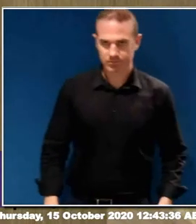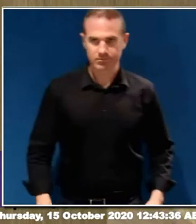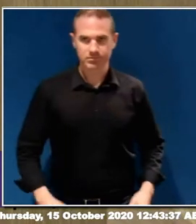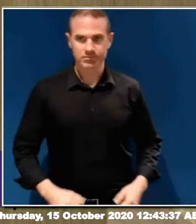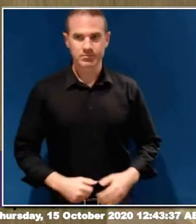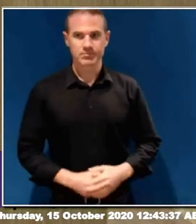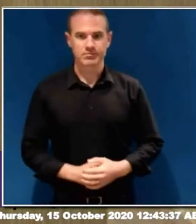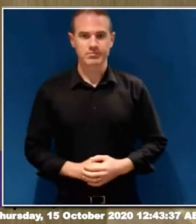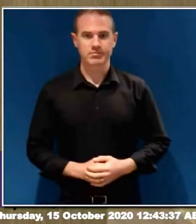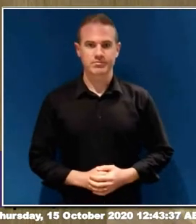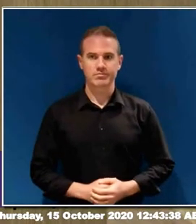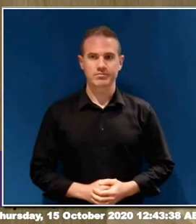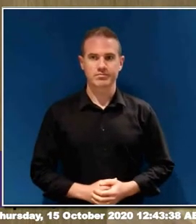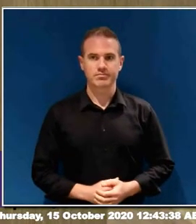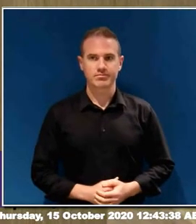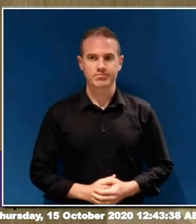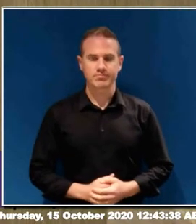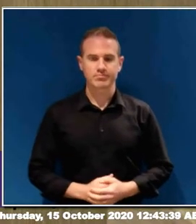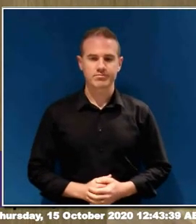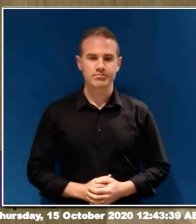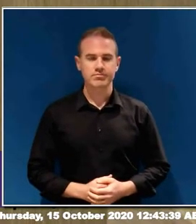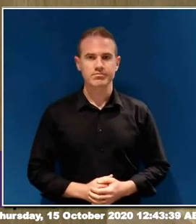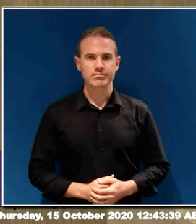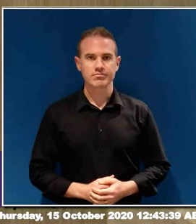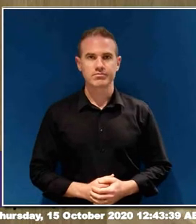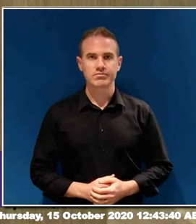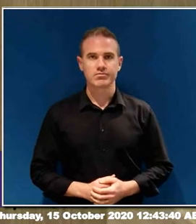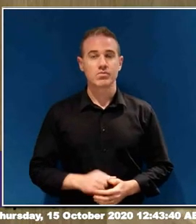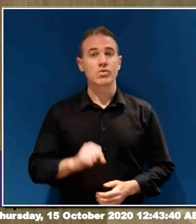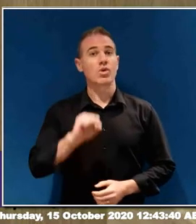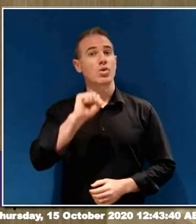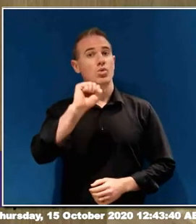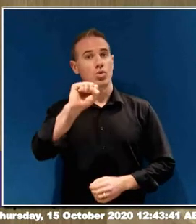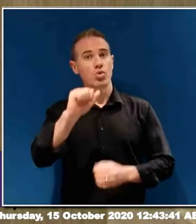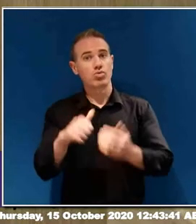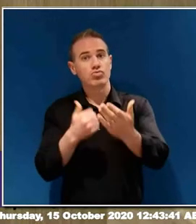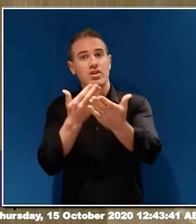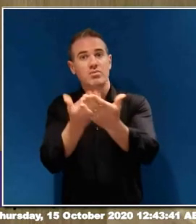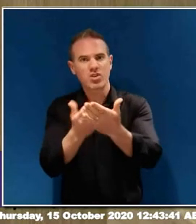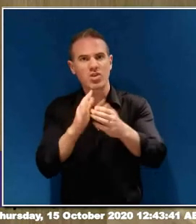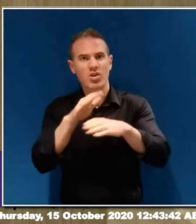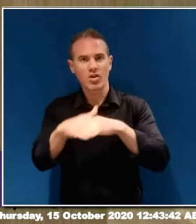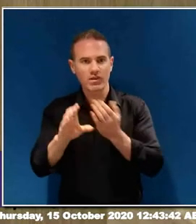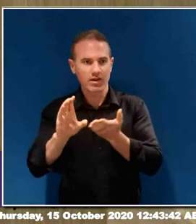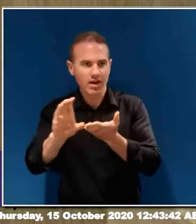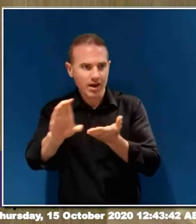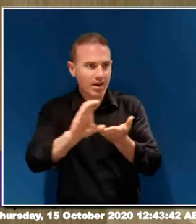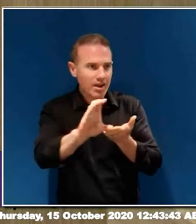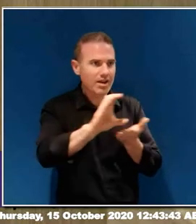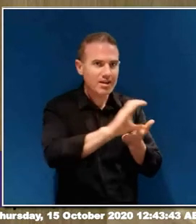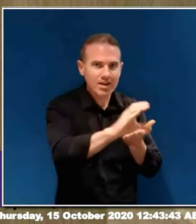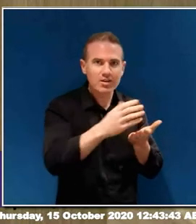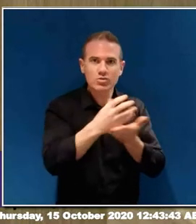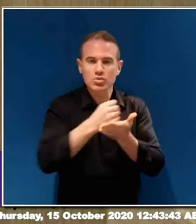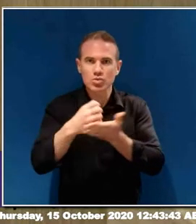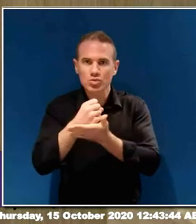about allocations, and how the resources are to be allocated, have been disregarded?